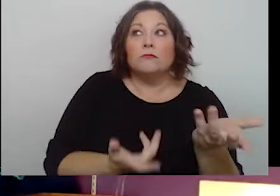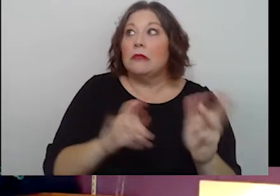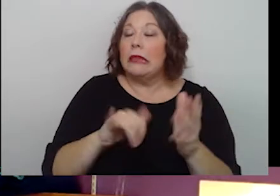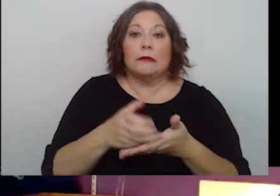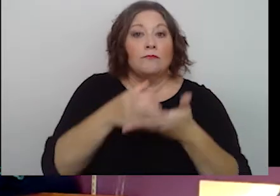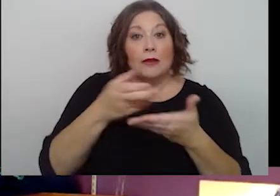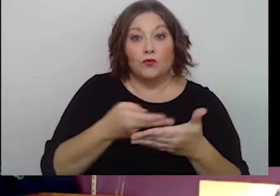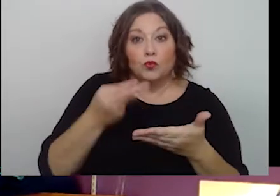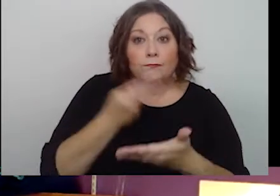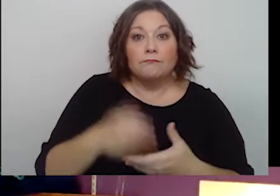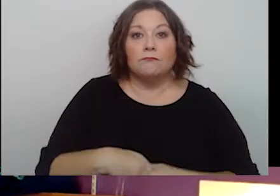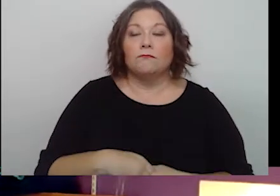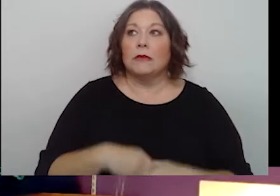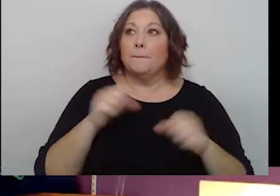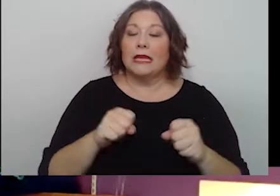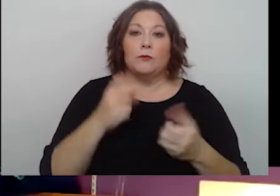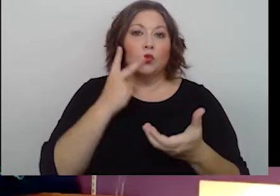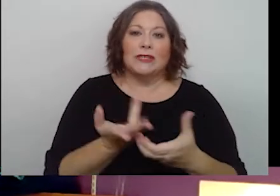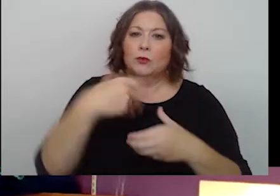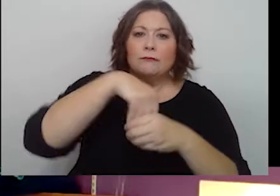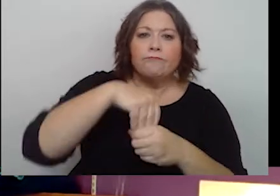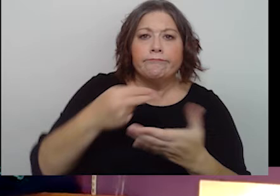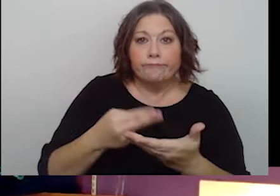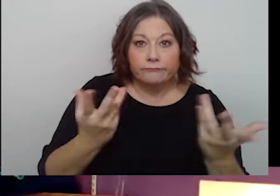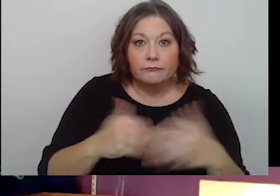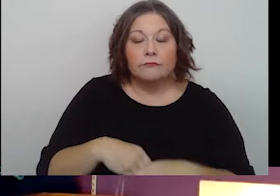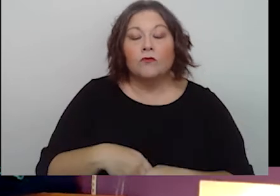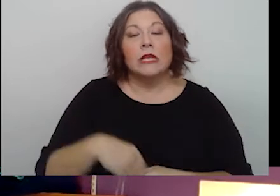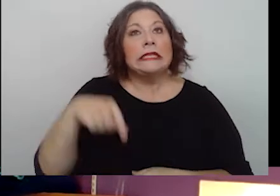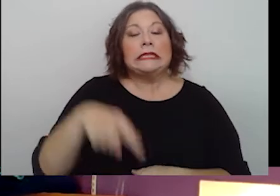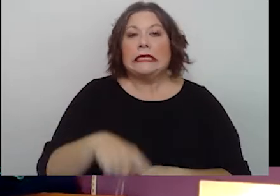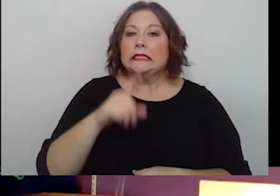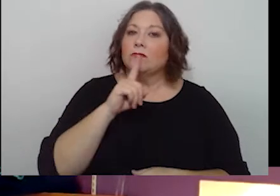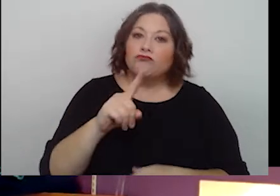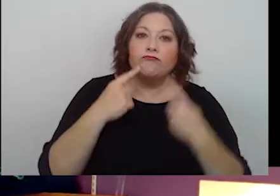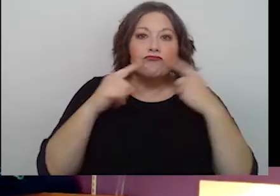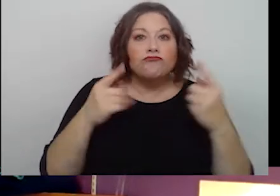can of soup, be able to see what's in it and that sort of stuff. So this is very handy.